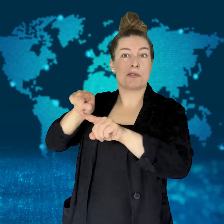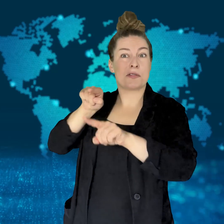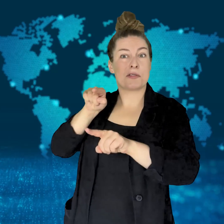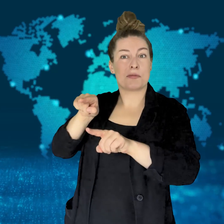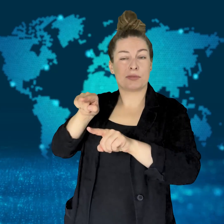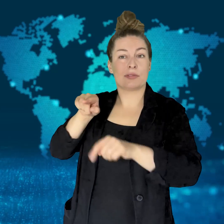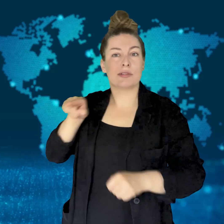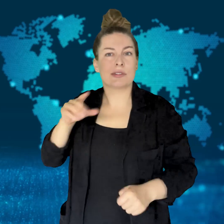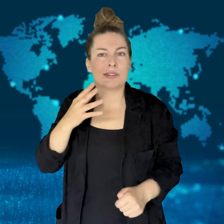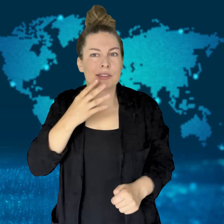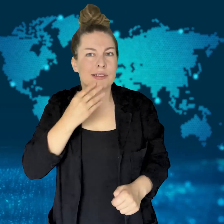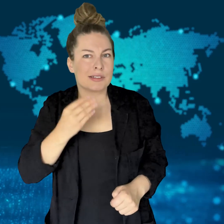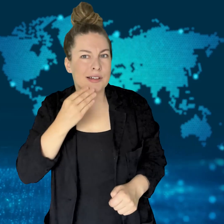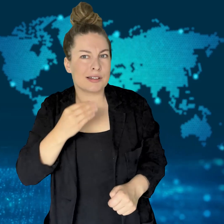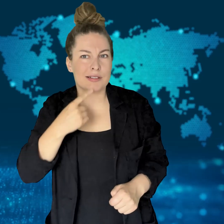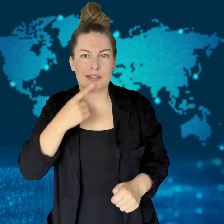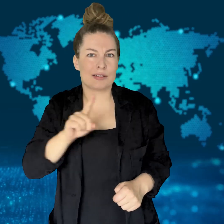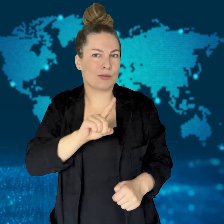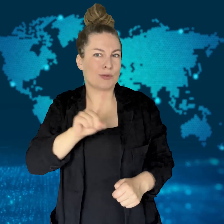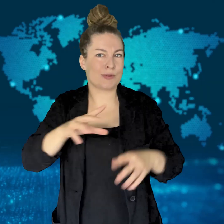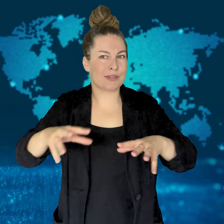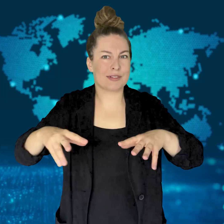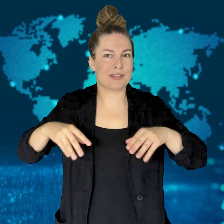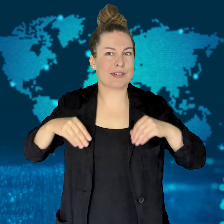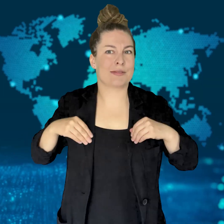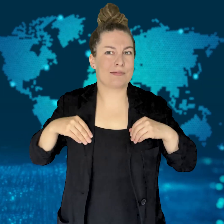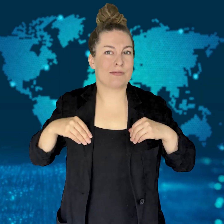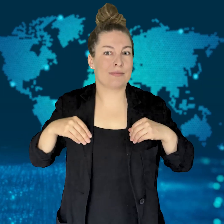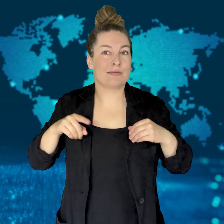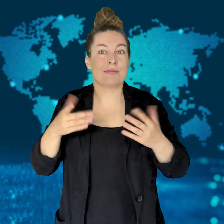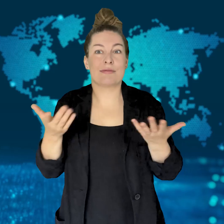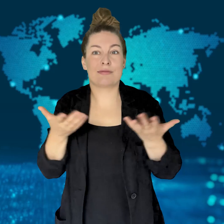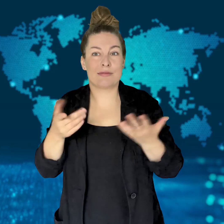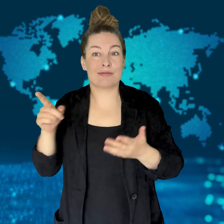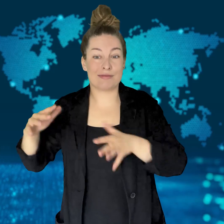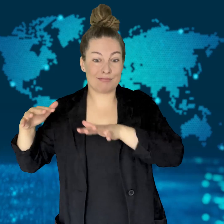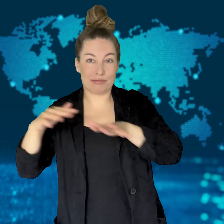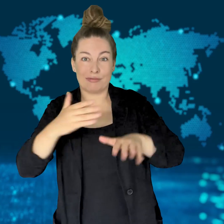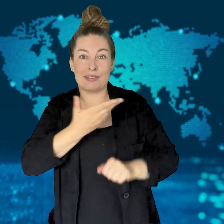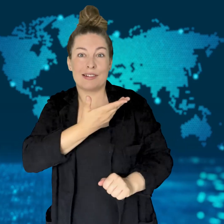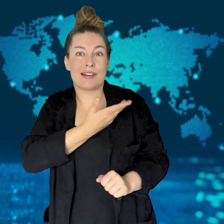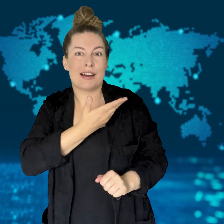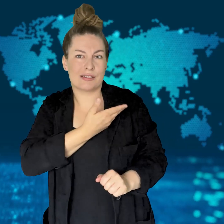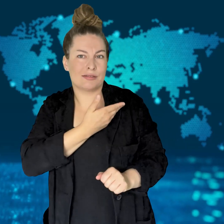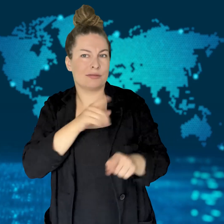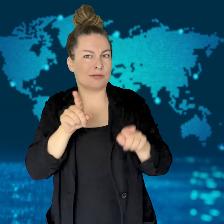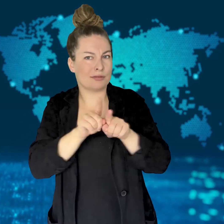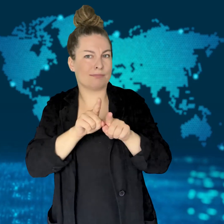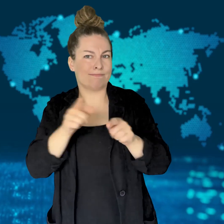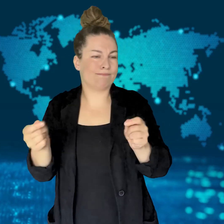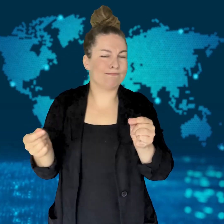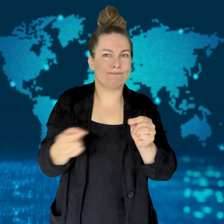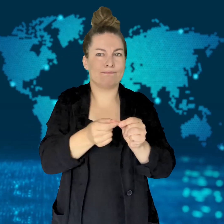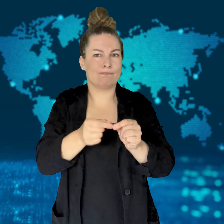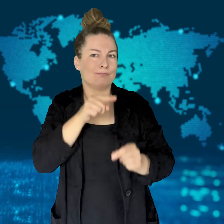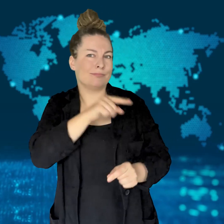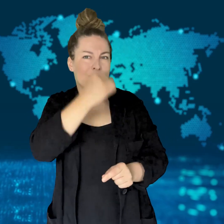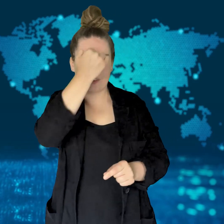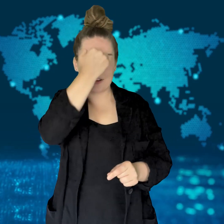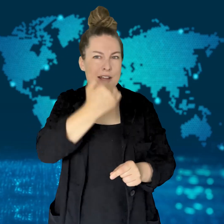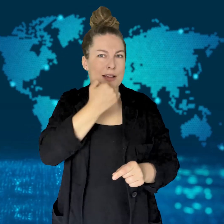Israel disagrees, saying that the invasion of Gaza was a response to